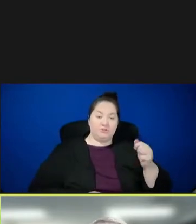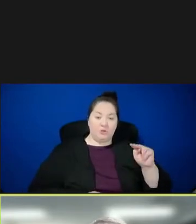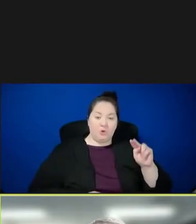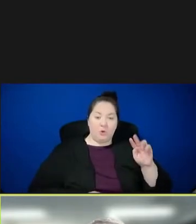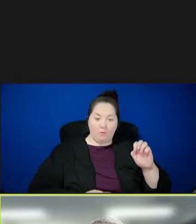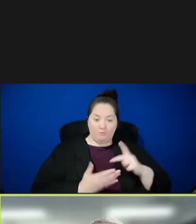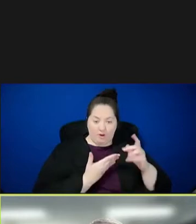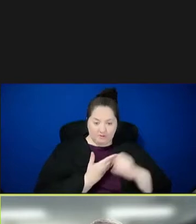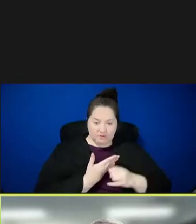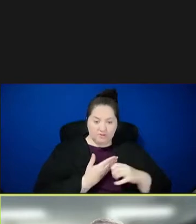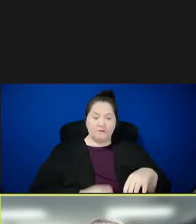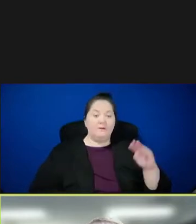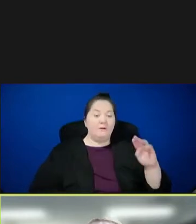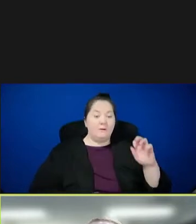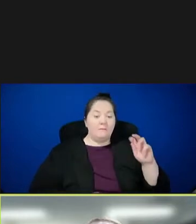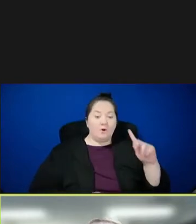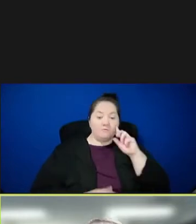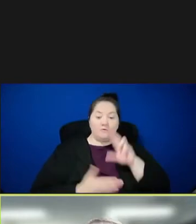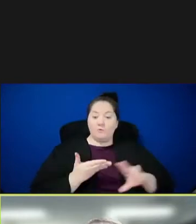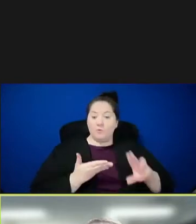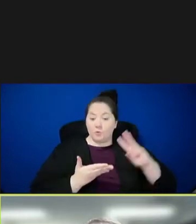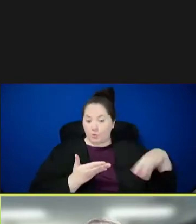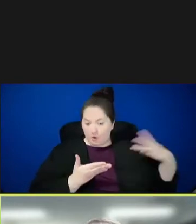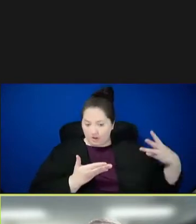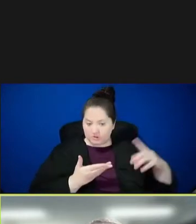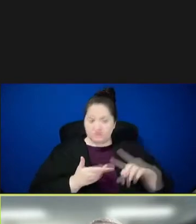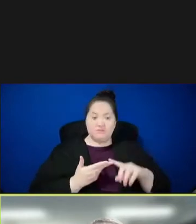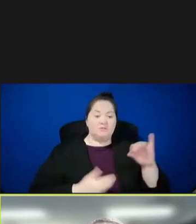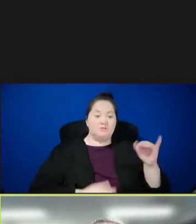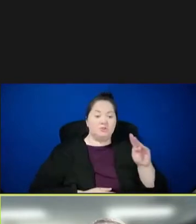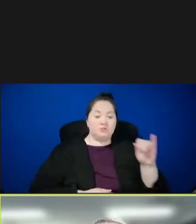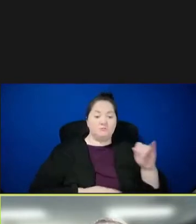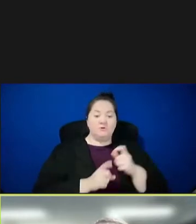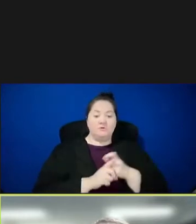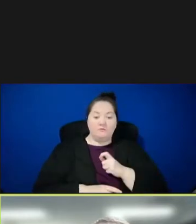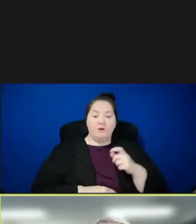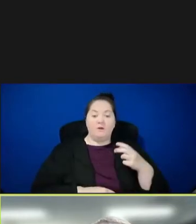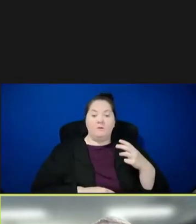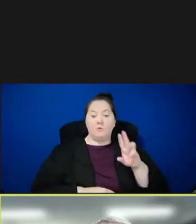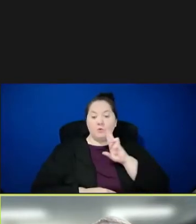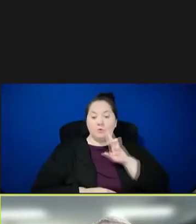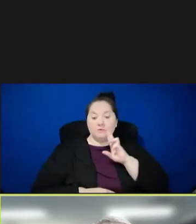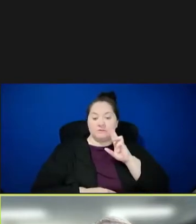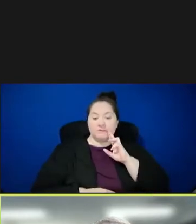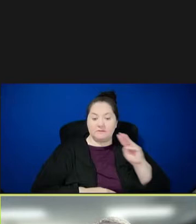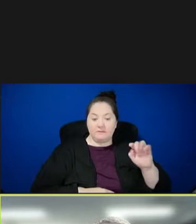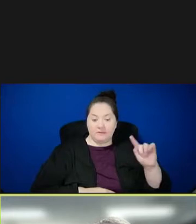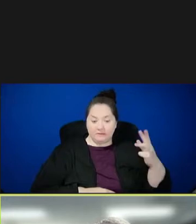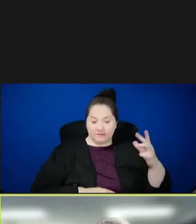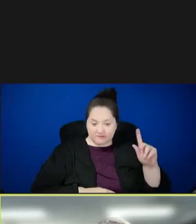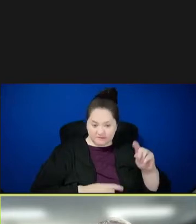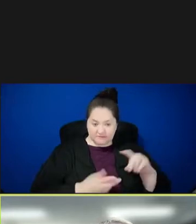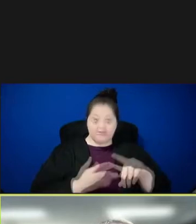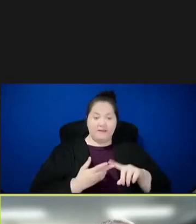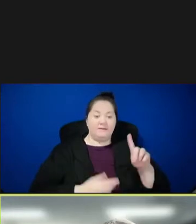Dr. Jimmy Golohar from Houston Methodist, and Dimitris Zambus from Pfizer. Mr. Singleton,